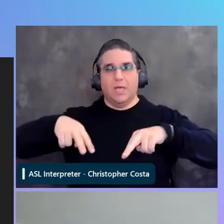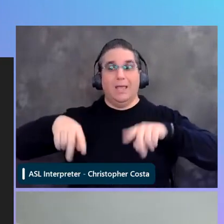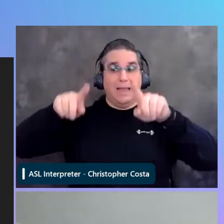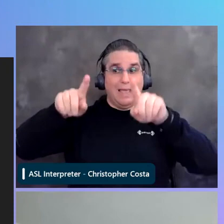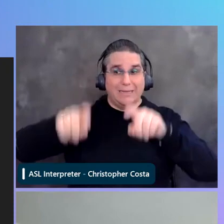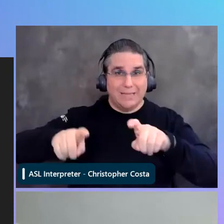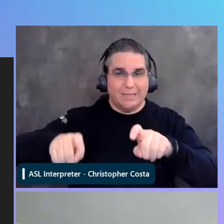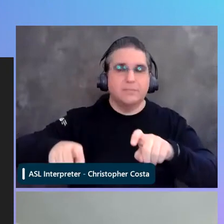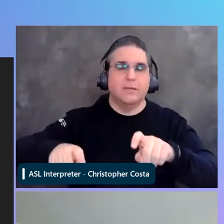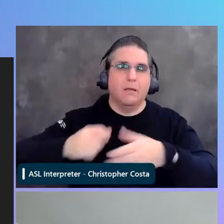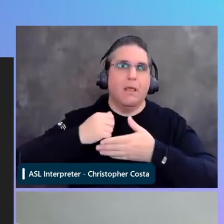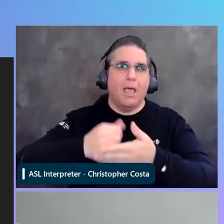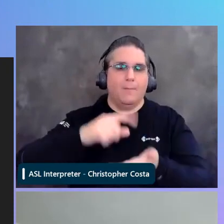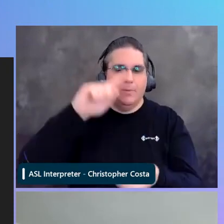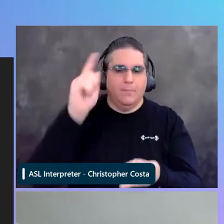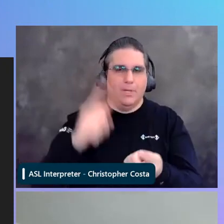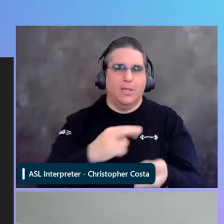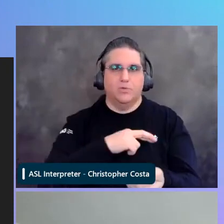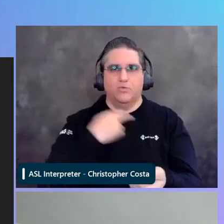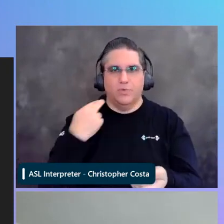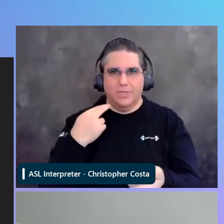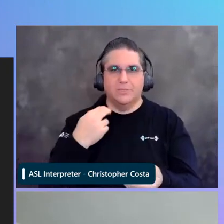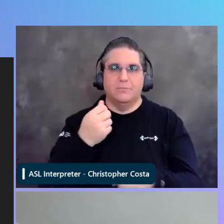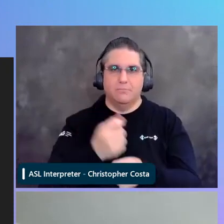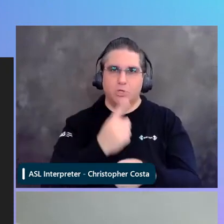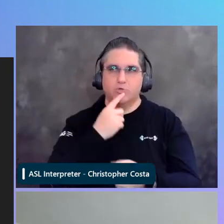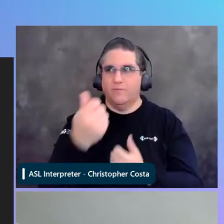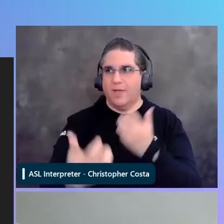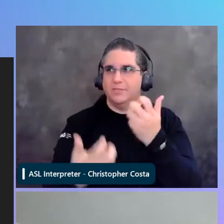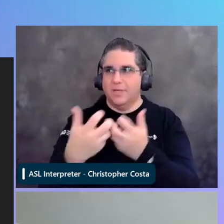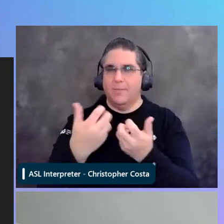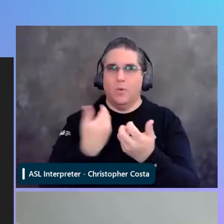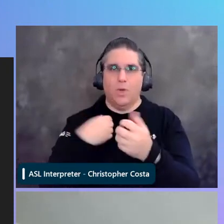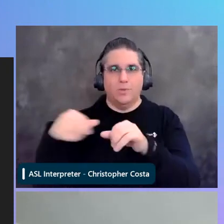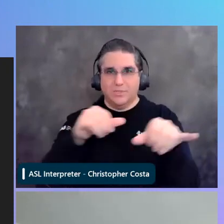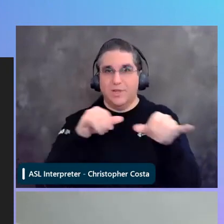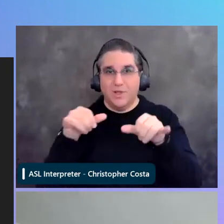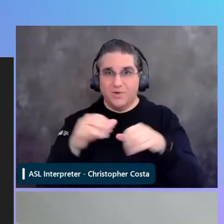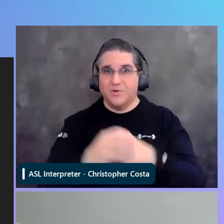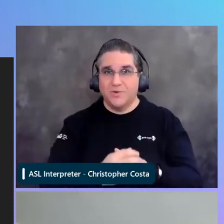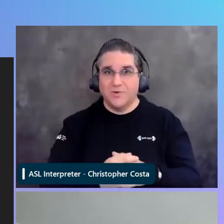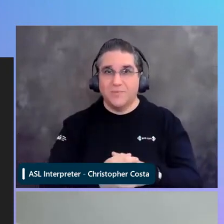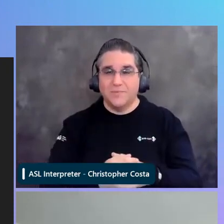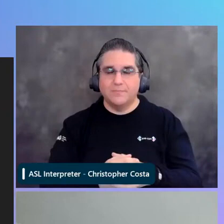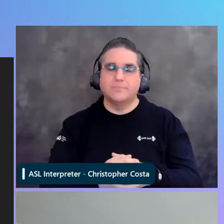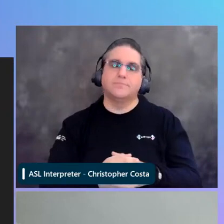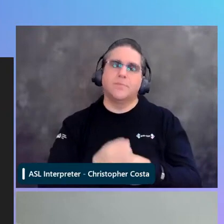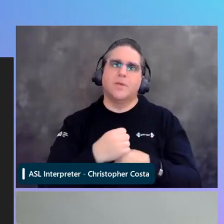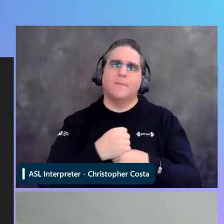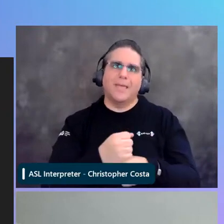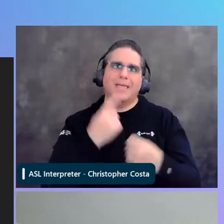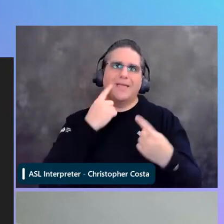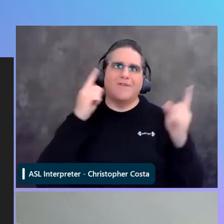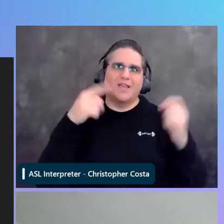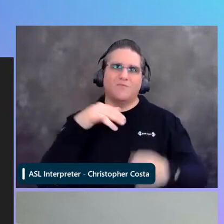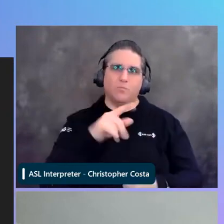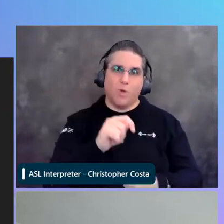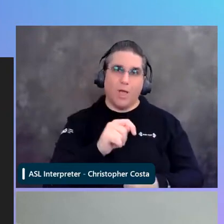accessible standards. Crafting effective prompts involving humans in the loop and